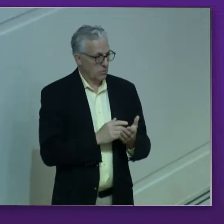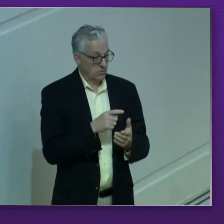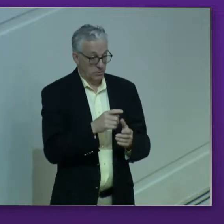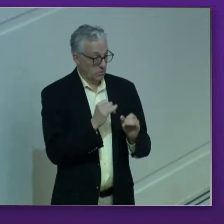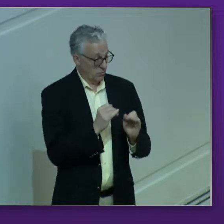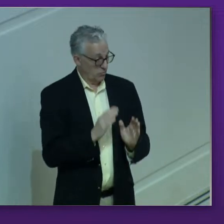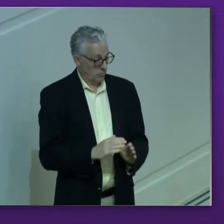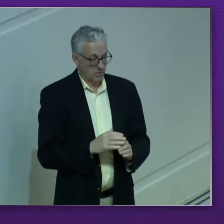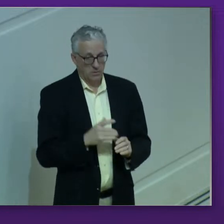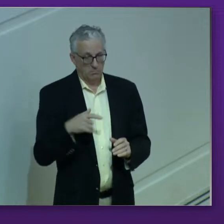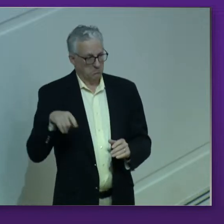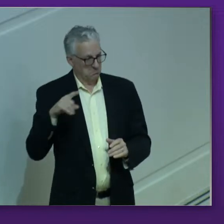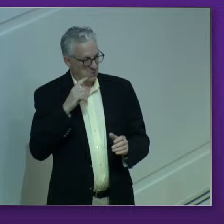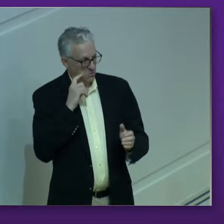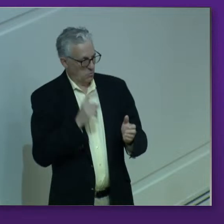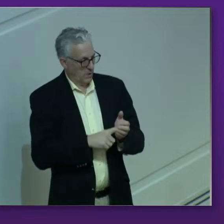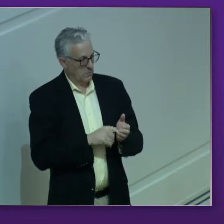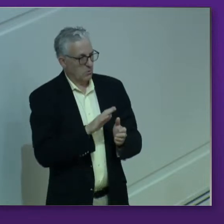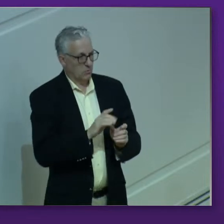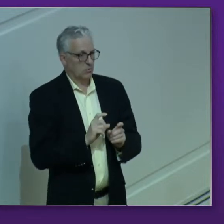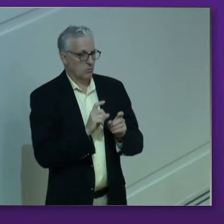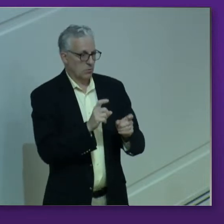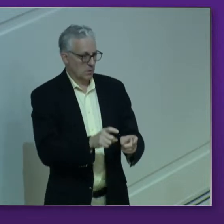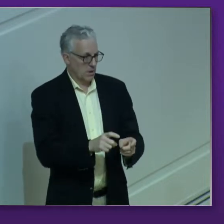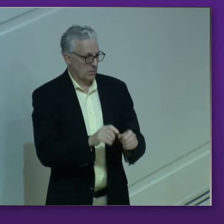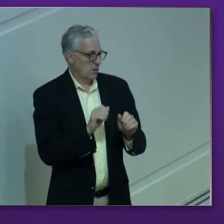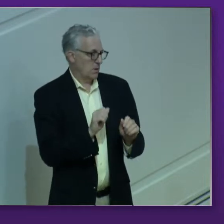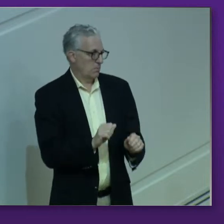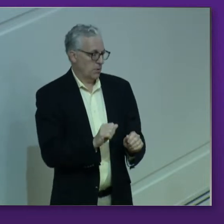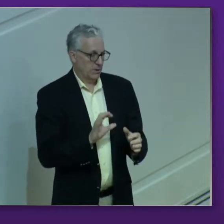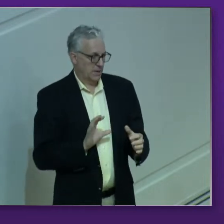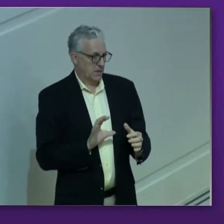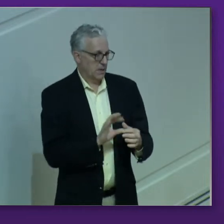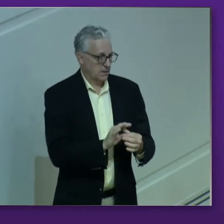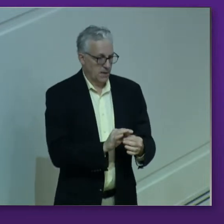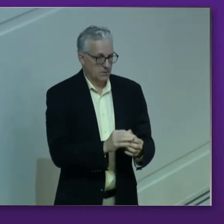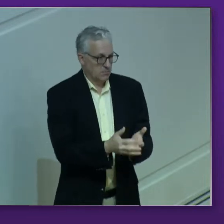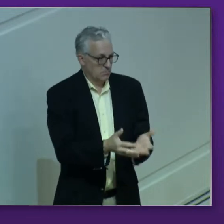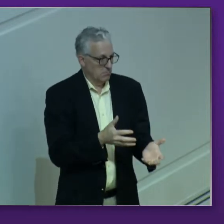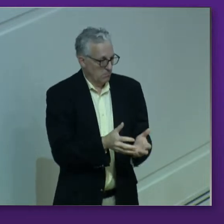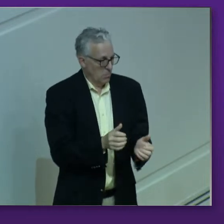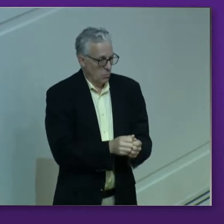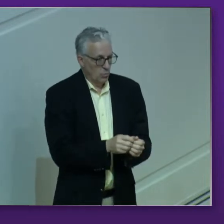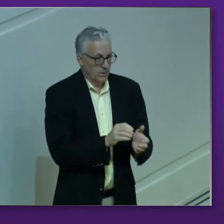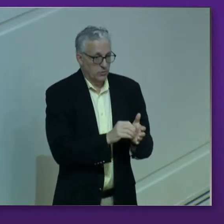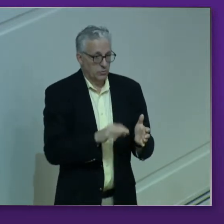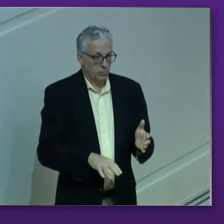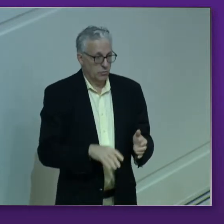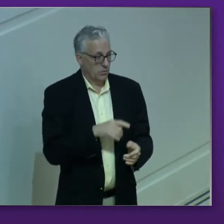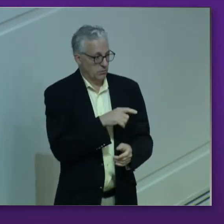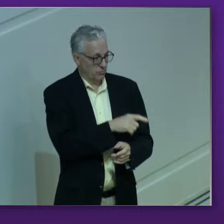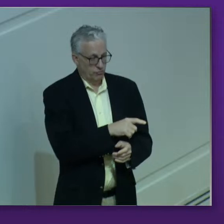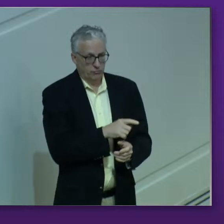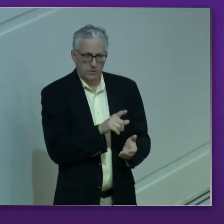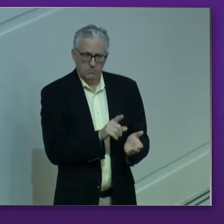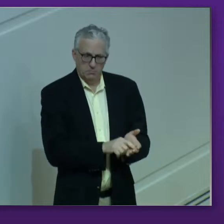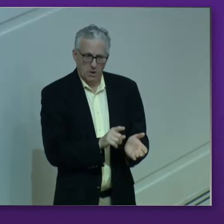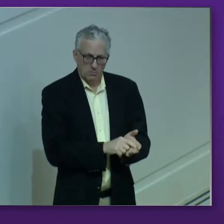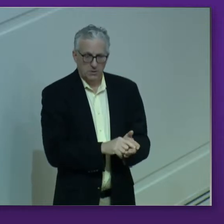[LISTING NAMES] IS THE CHAIR OF THE CHEMISTRY DEPARTMENT AND TEACHES A VARIETY OF COURSES AND AS AN INSTRUCTOR IS